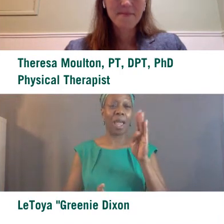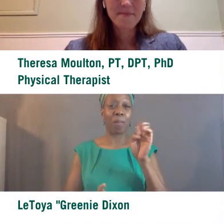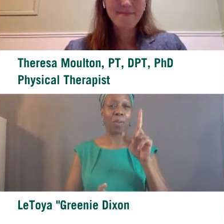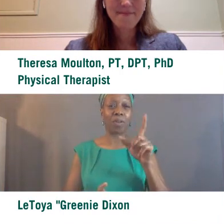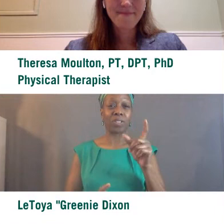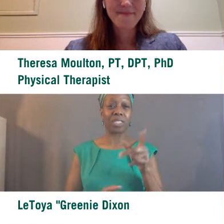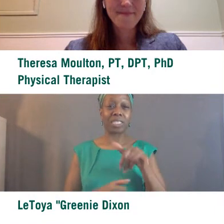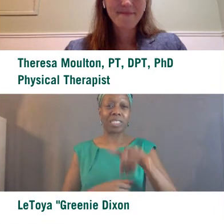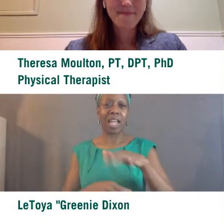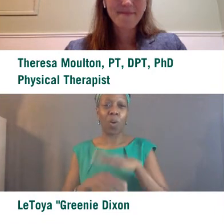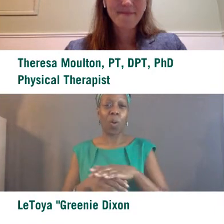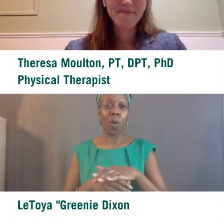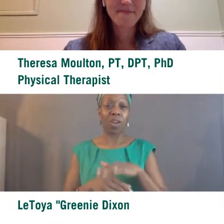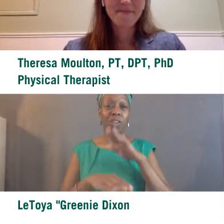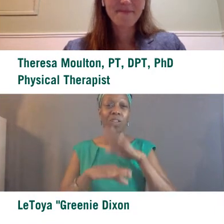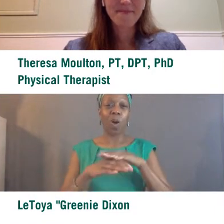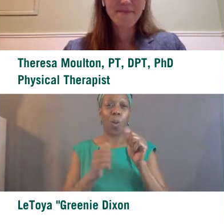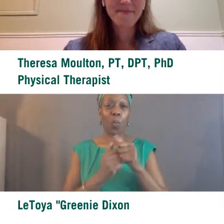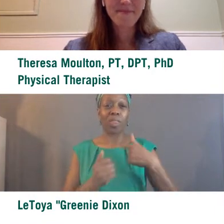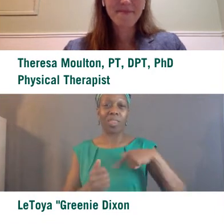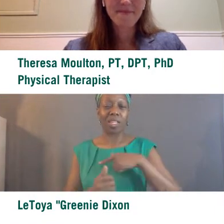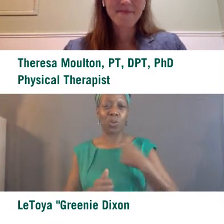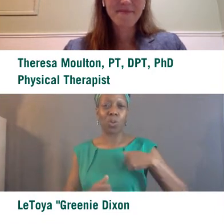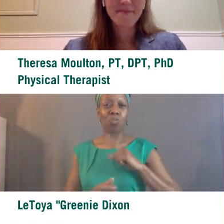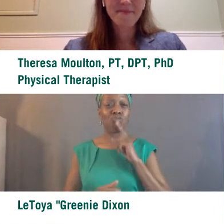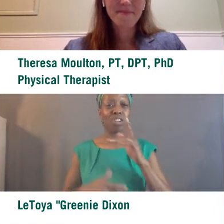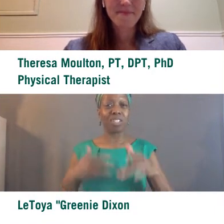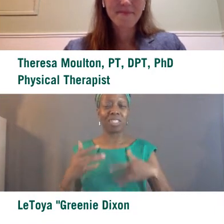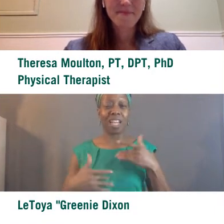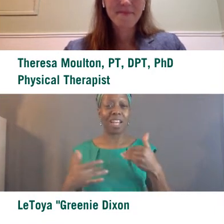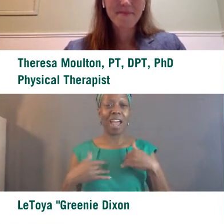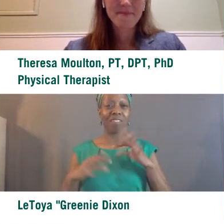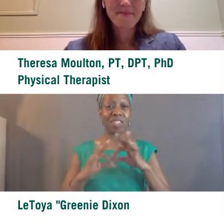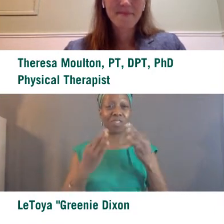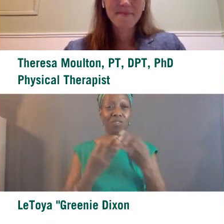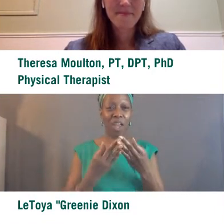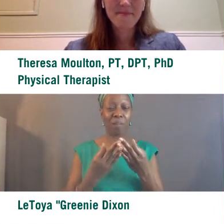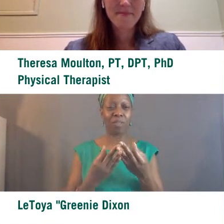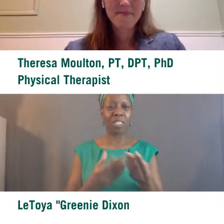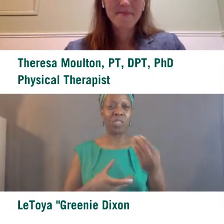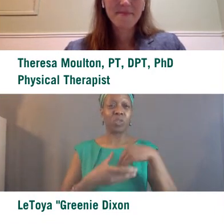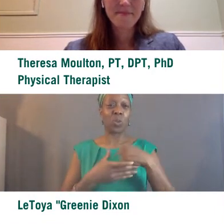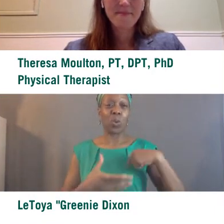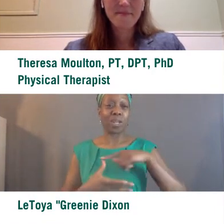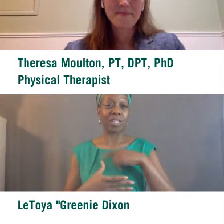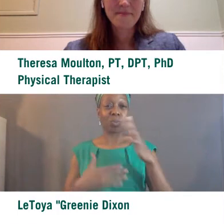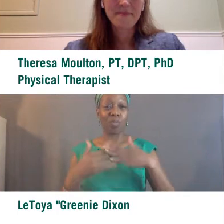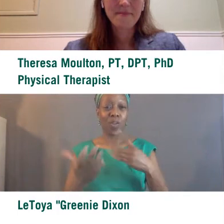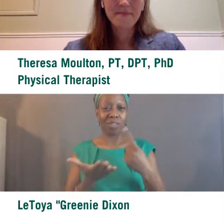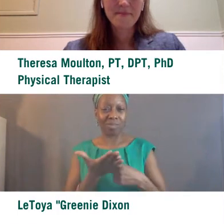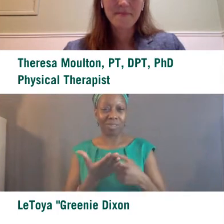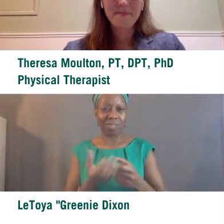We have this evening, we've spoken about obviously a lot about the different things that are happening